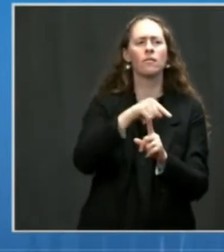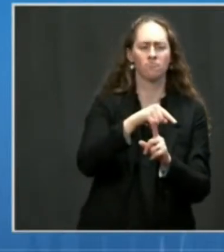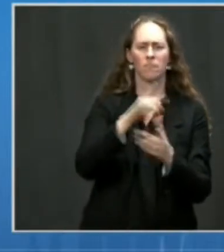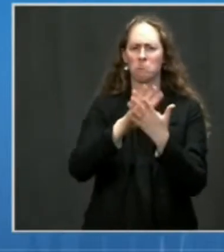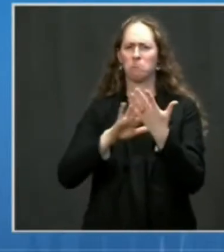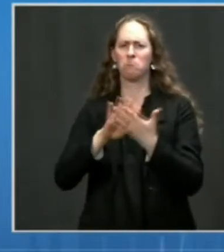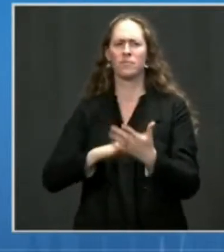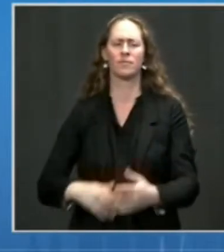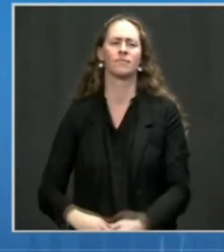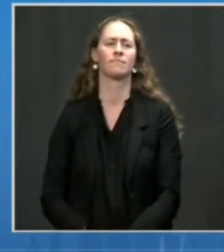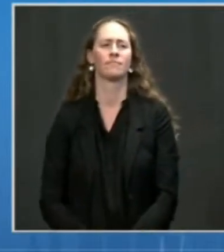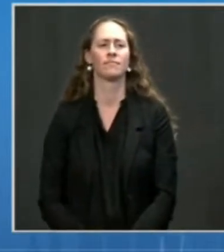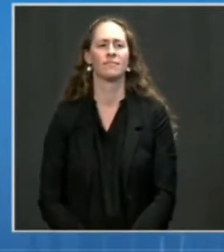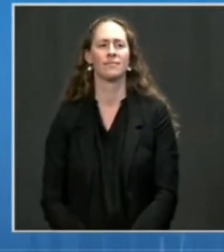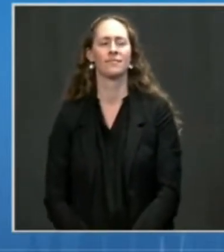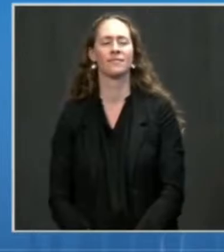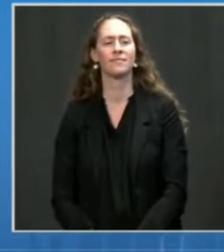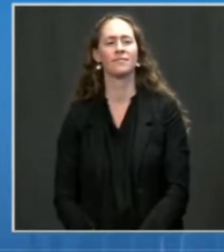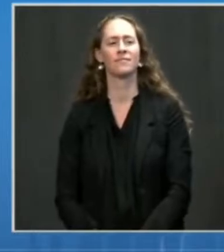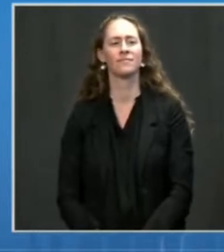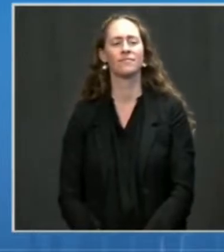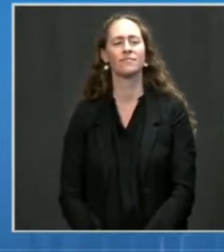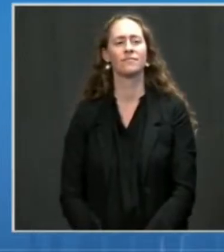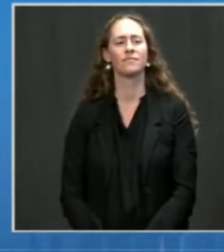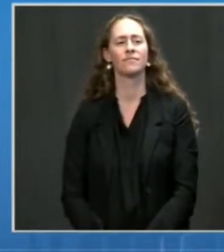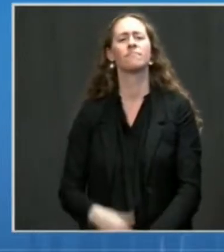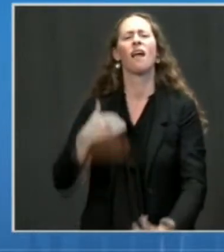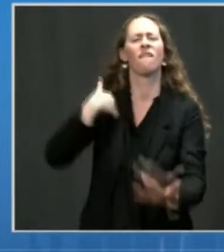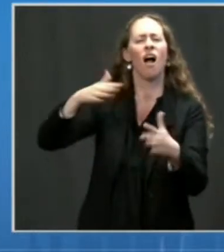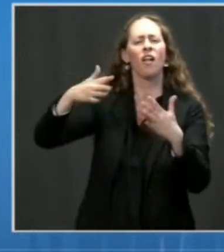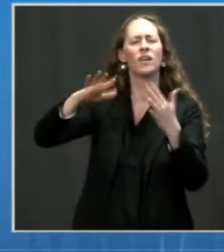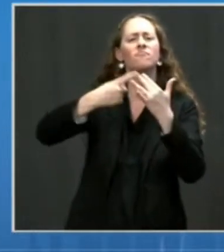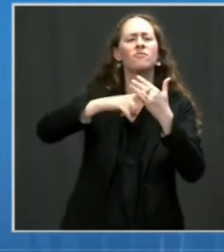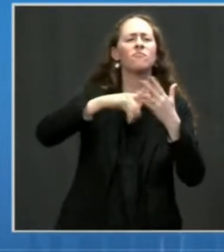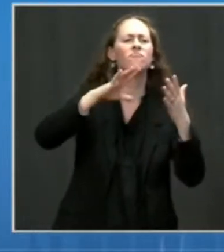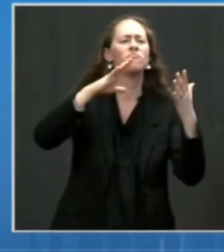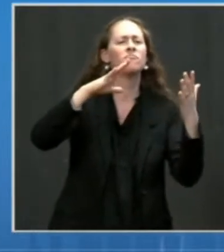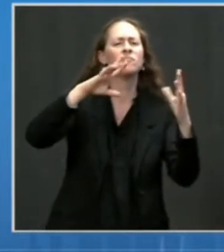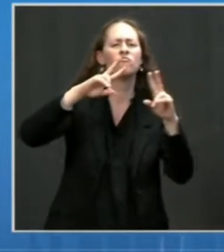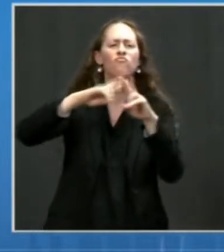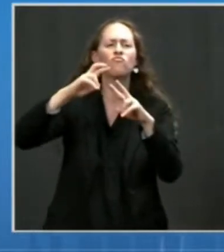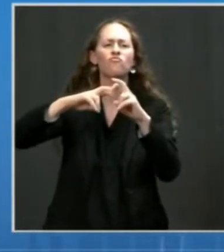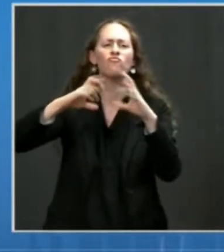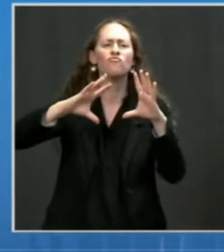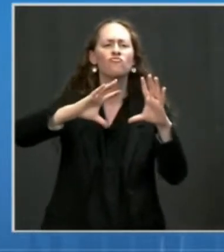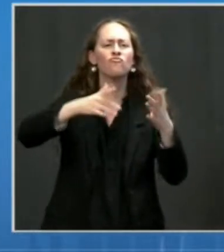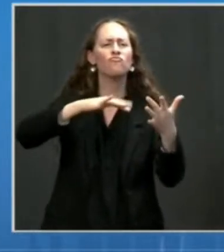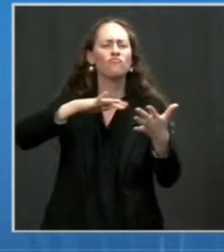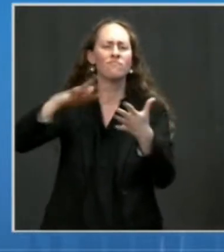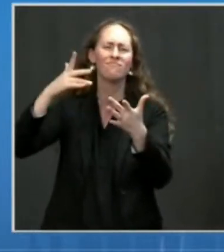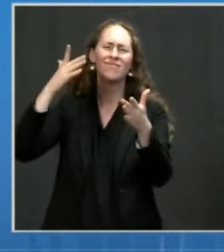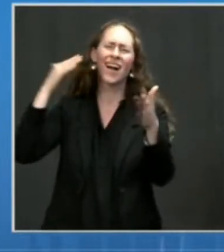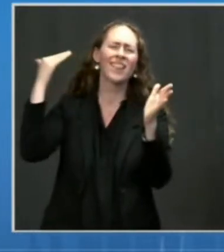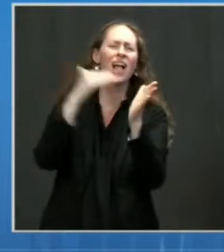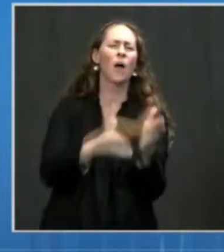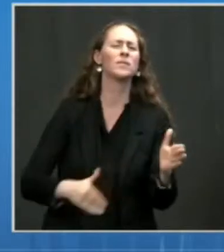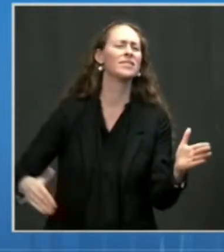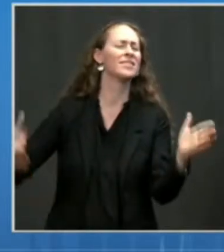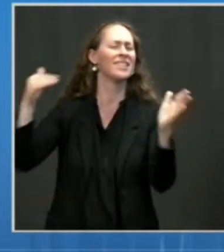DR. WALENSKY FIRST, AND THEN DR. FAUCCI. WE HAVE NUMEROUS COHORT